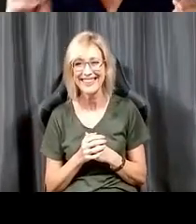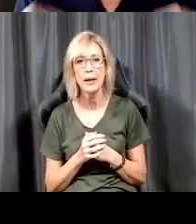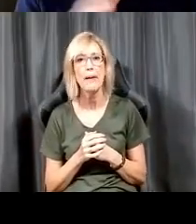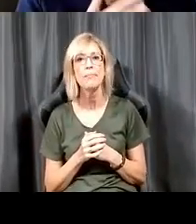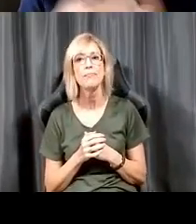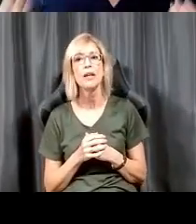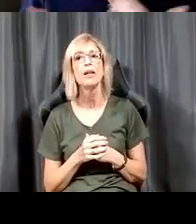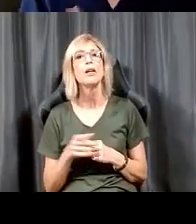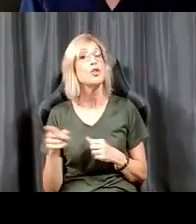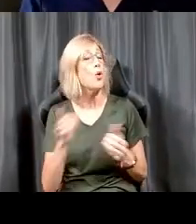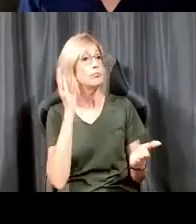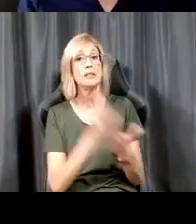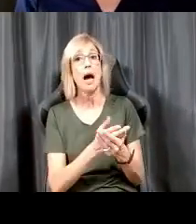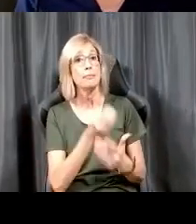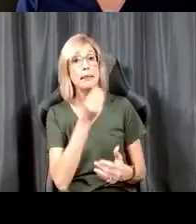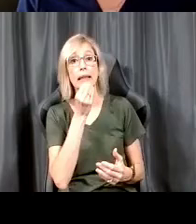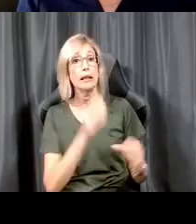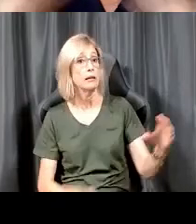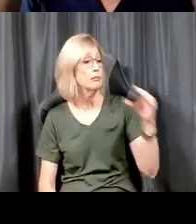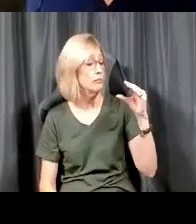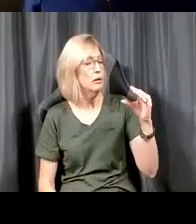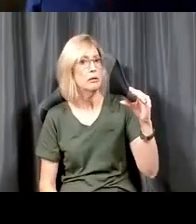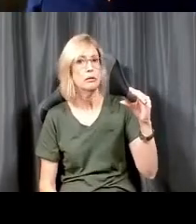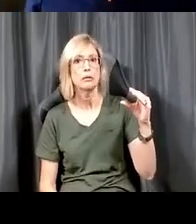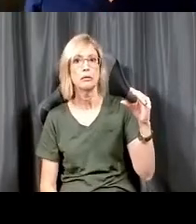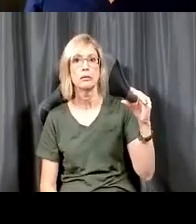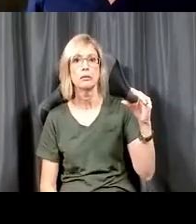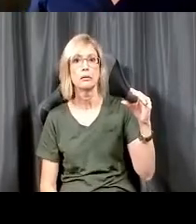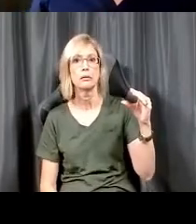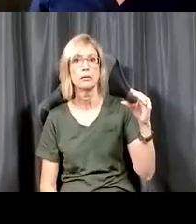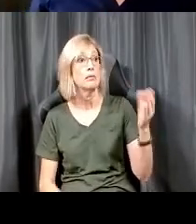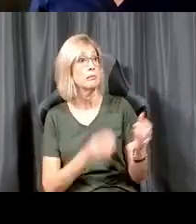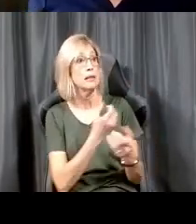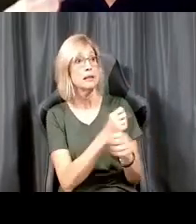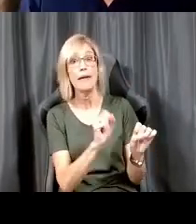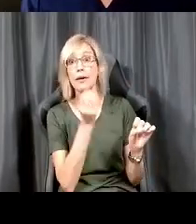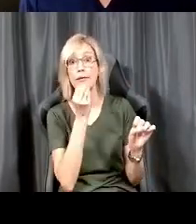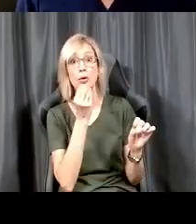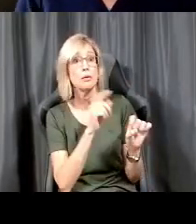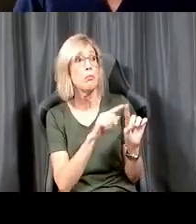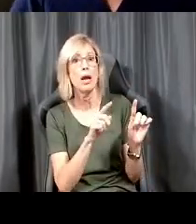So he stopped eating those safe foods. Completely stopped eating those food. Had to go to the hospital and get